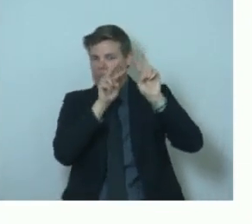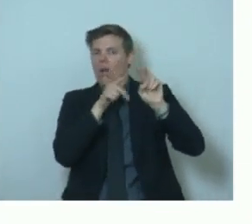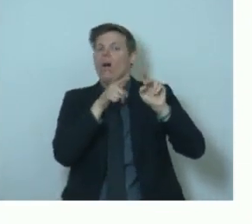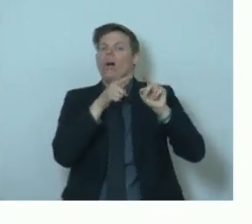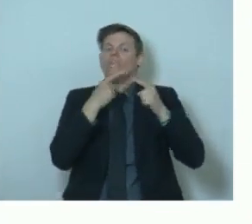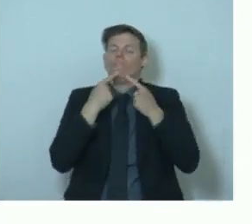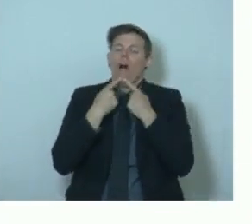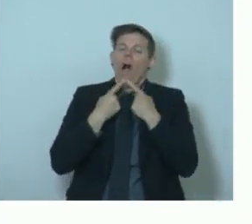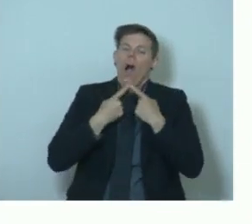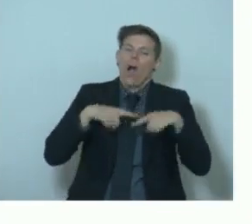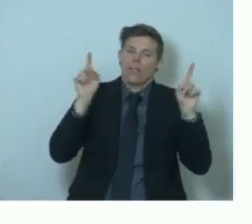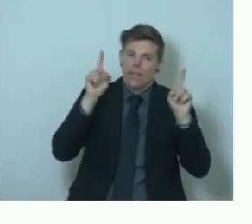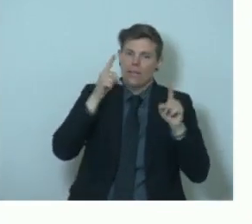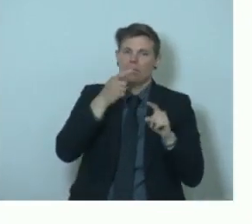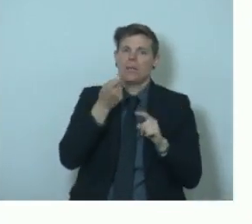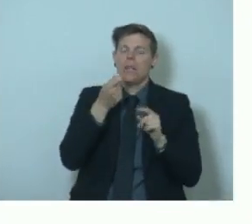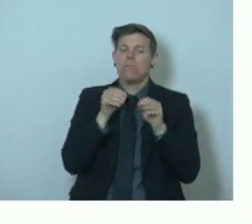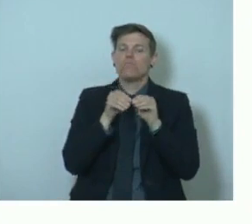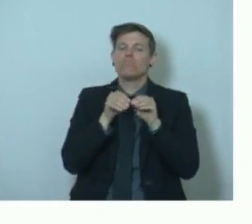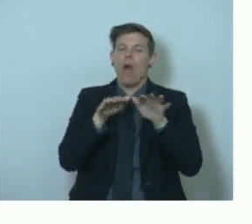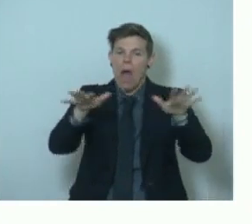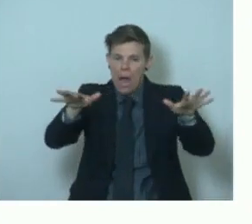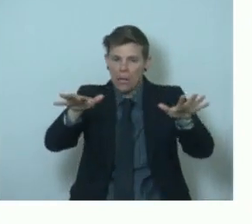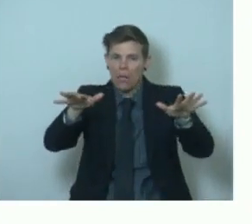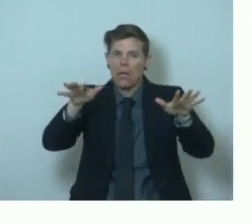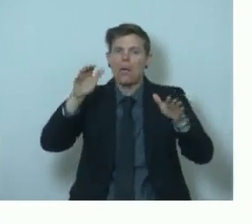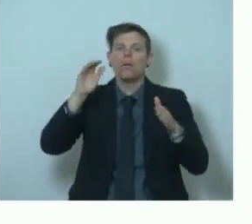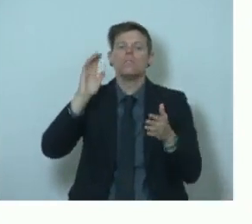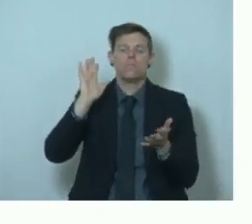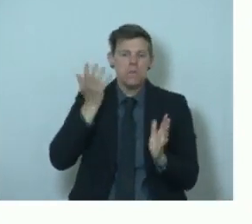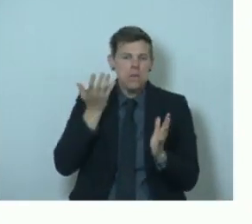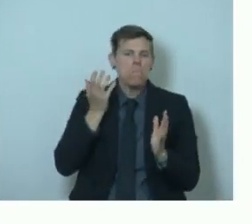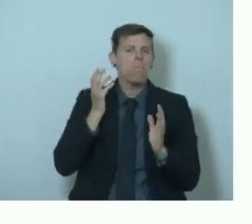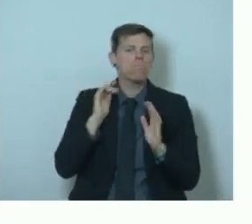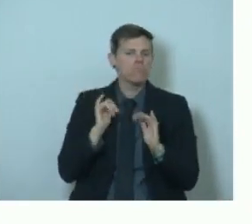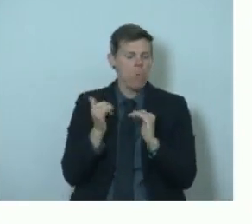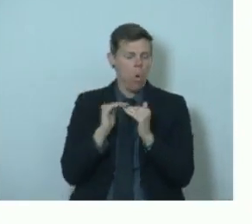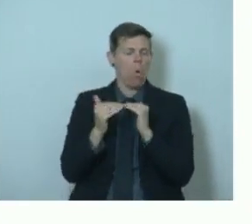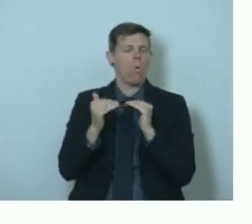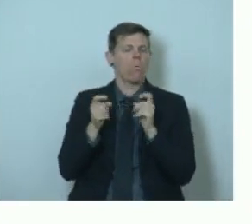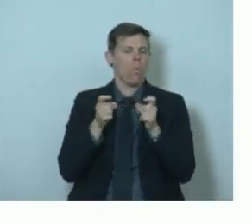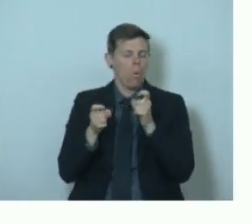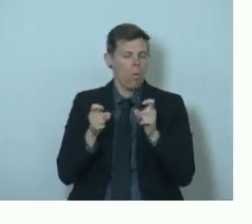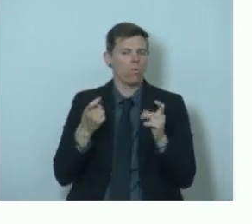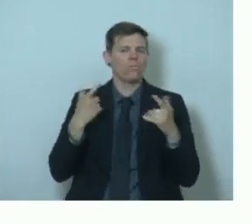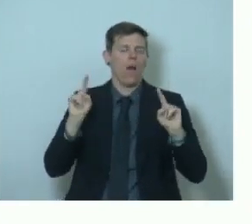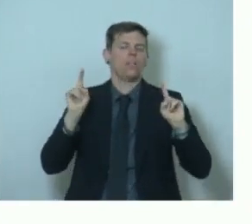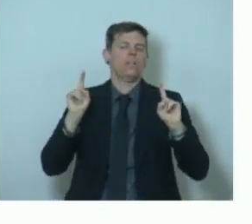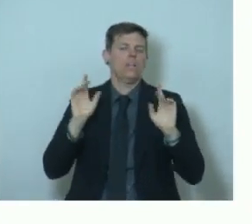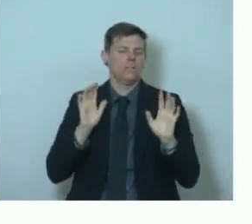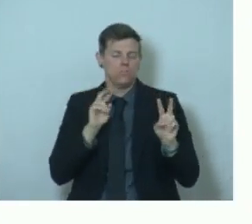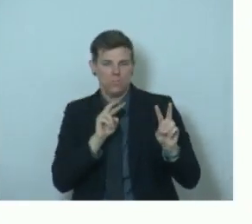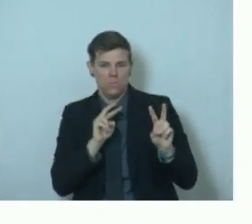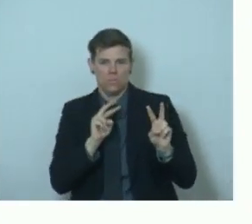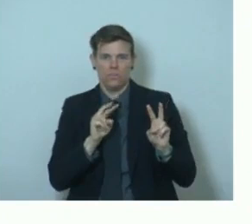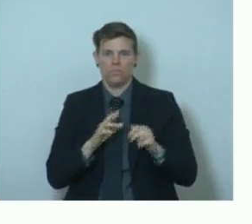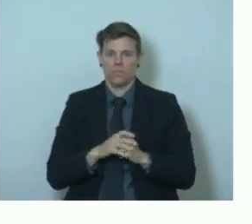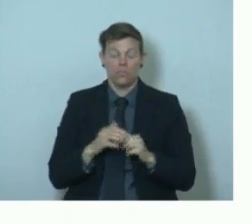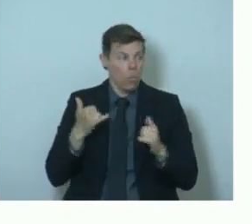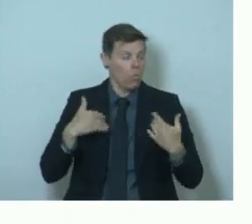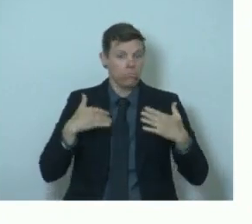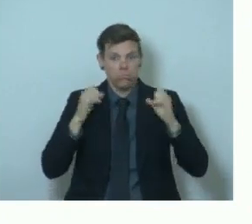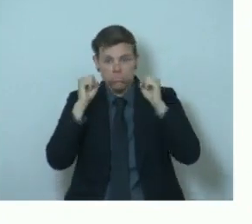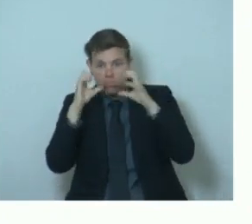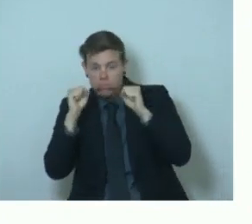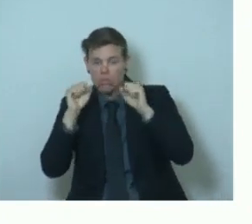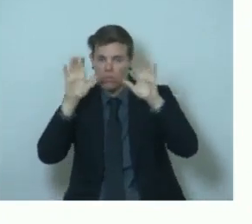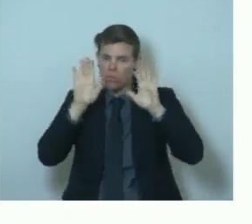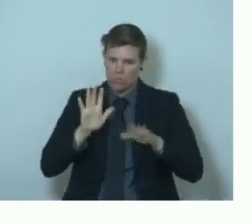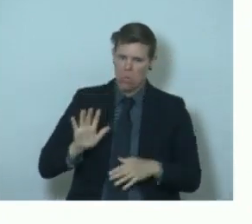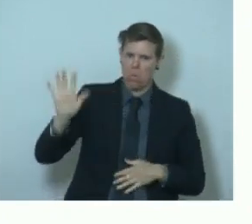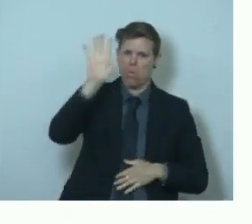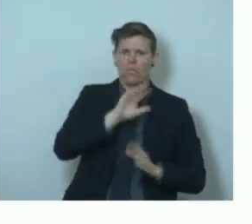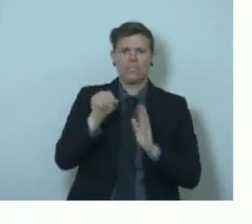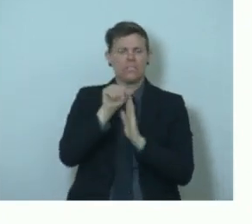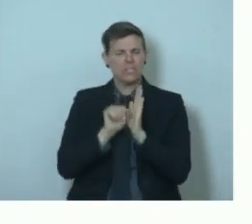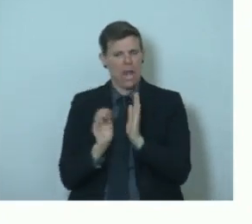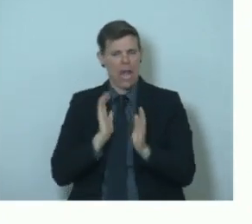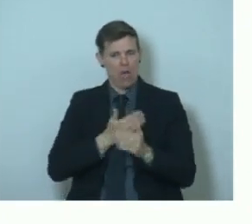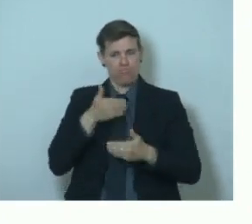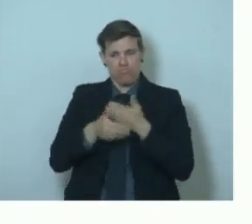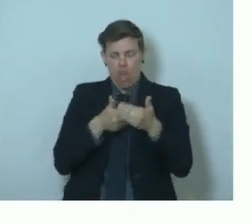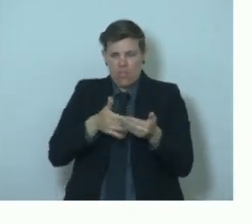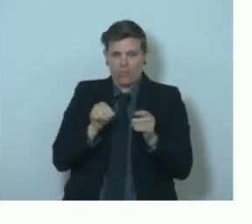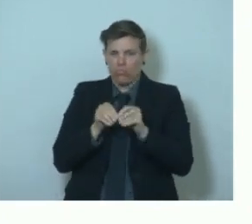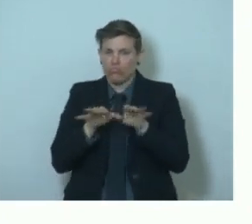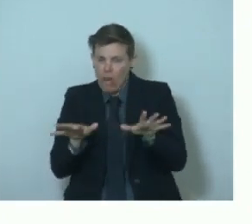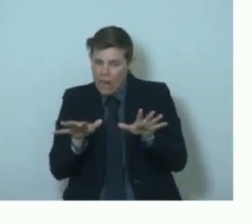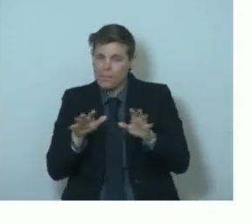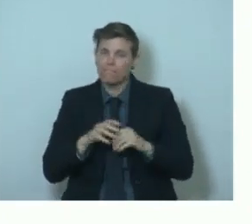NORTHWEST NOW, WHICH WE HAVE BEEN FOLLOWING CLOSELY, FINALLY THAT SPREAD APPEARS TO BE UNDER REASONABLE CONTROL.